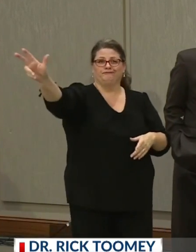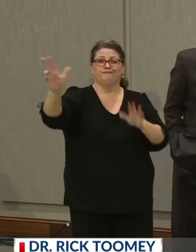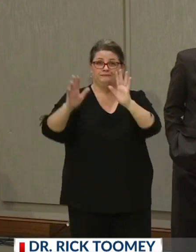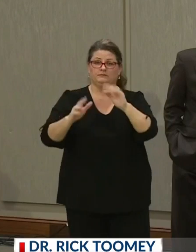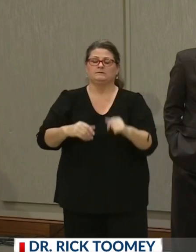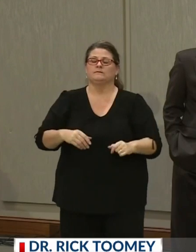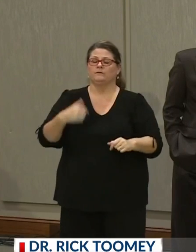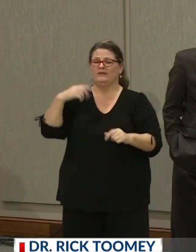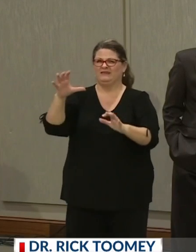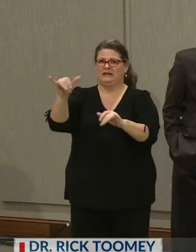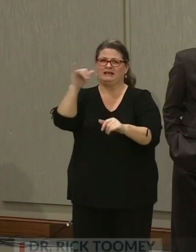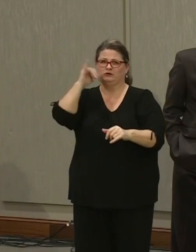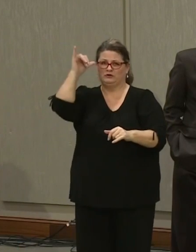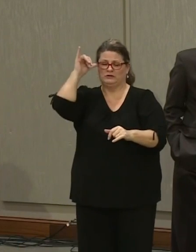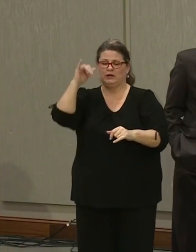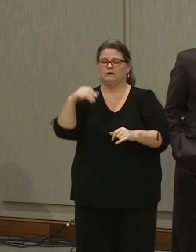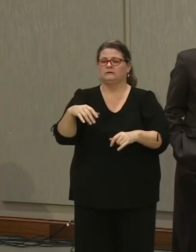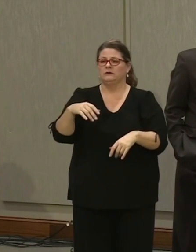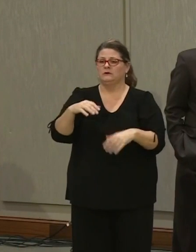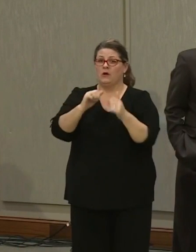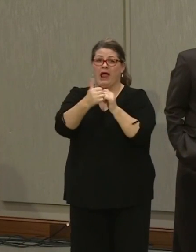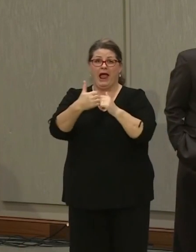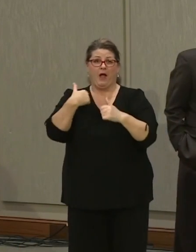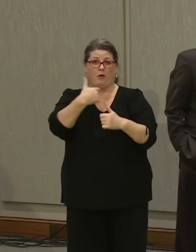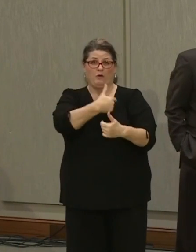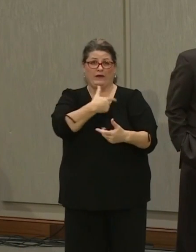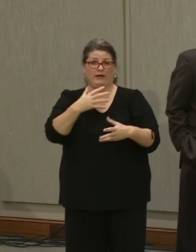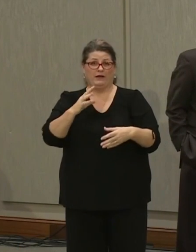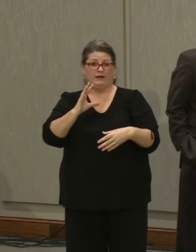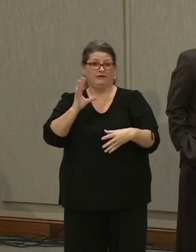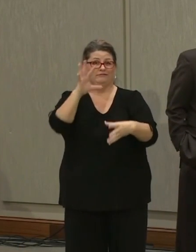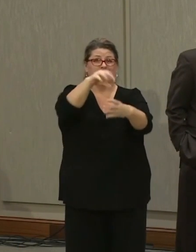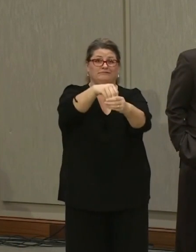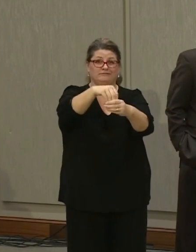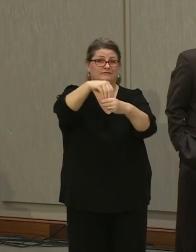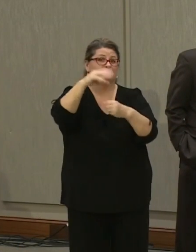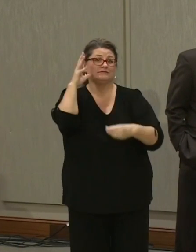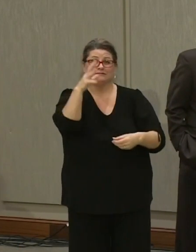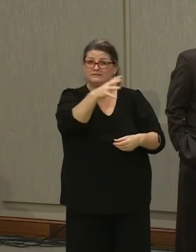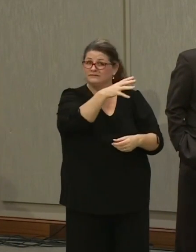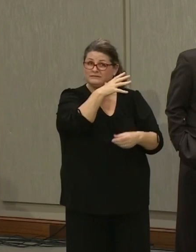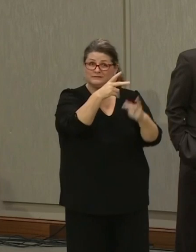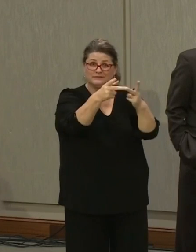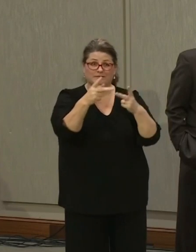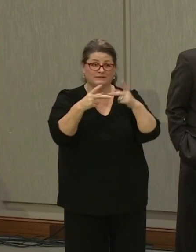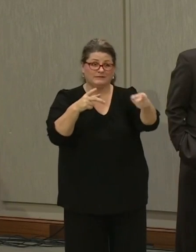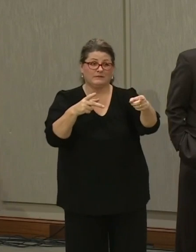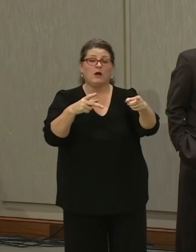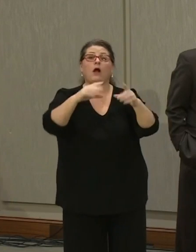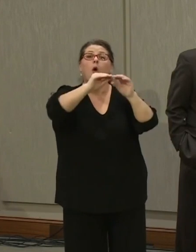of organizations and we have actually through contacts and asking for information identified 47 sites that are schedule in the next month, across the state." "